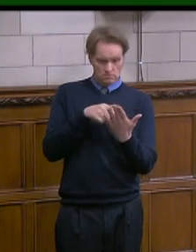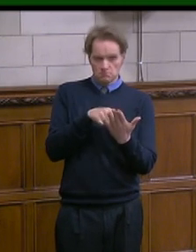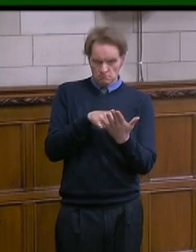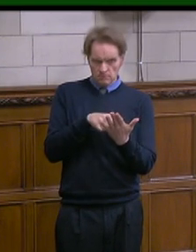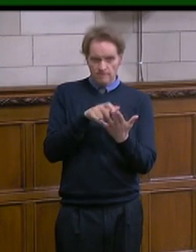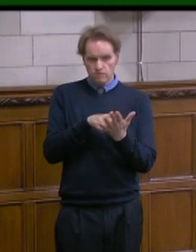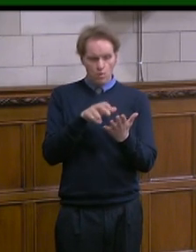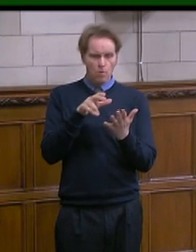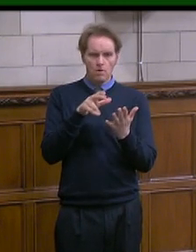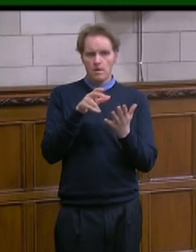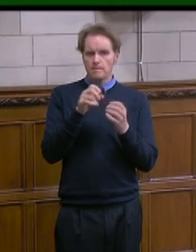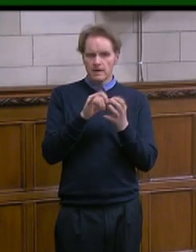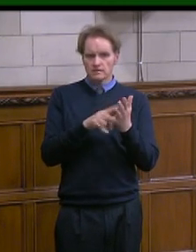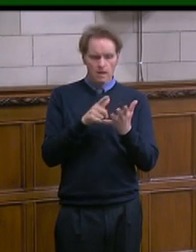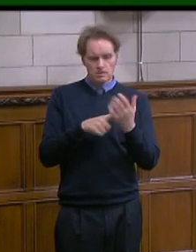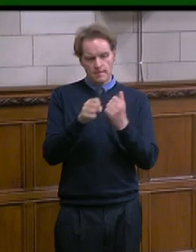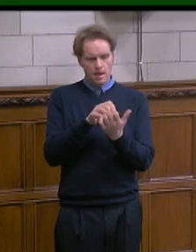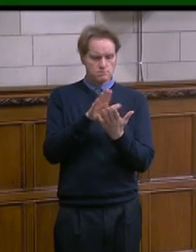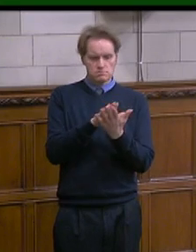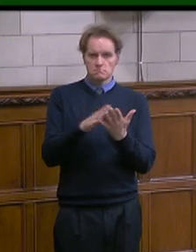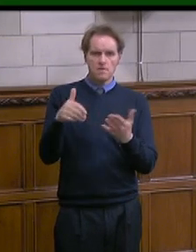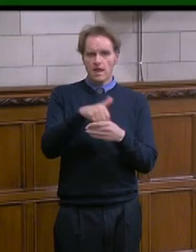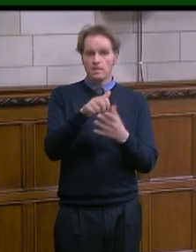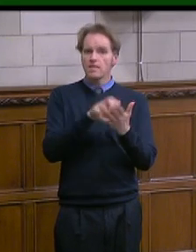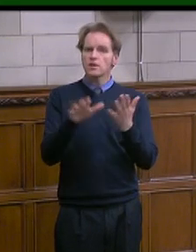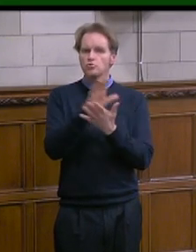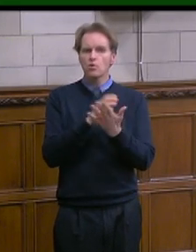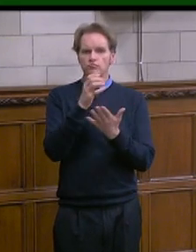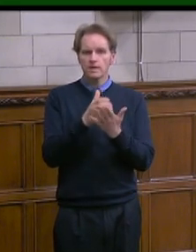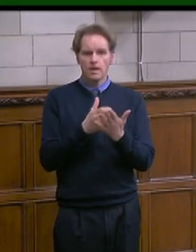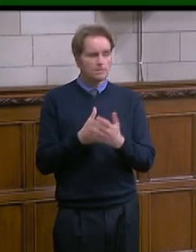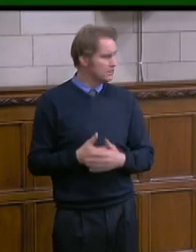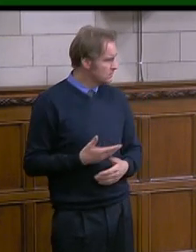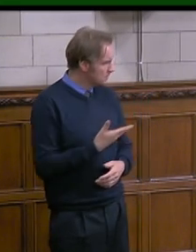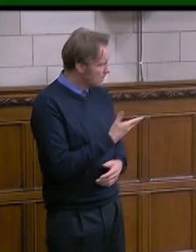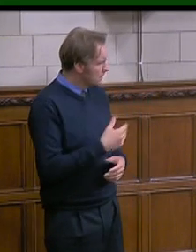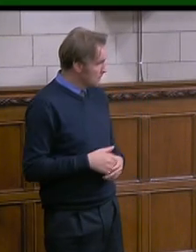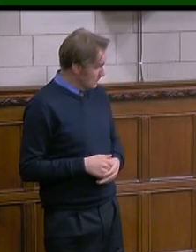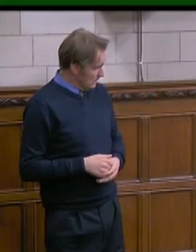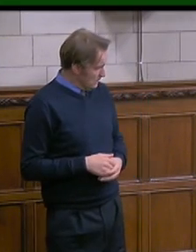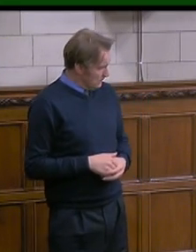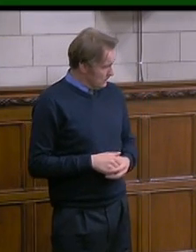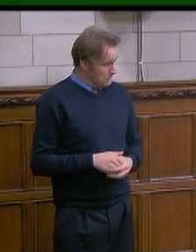Peter Aldous (Waveney) (Con): It is a pleasure to serve under your chairmanship, Mr Austin. I congratulate the hon.